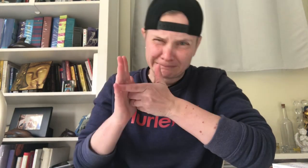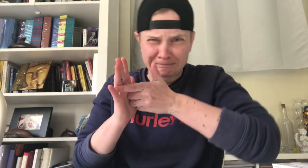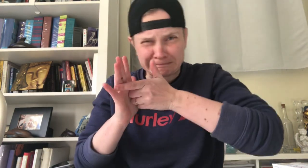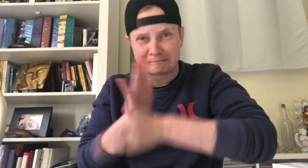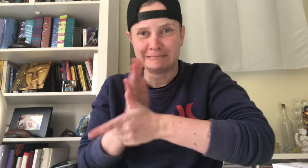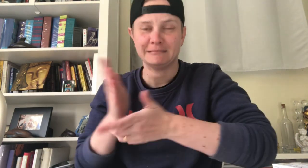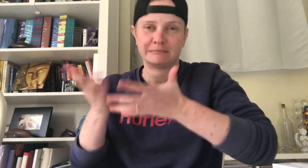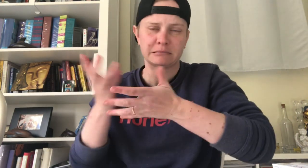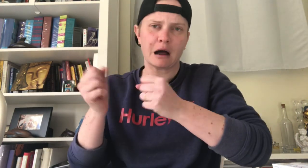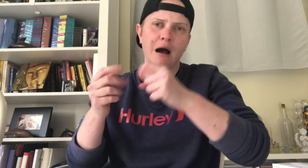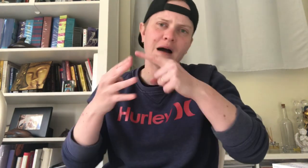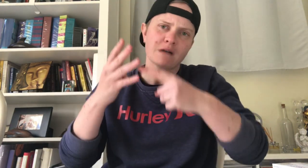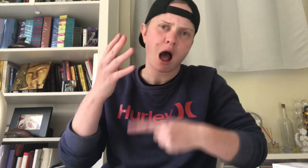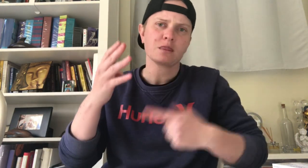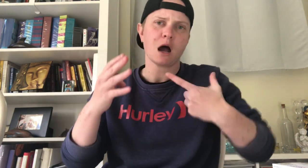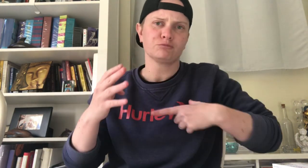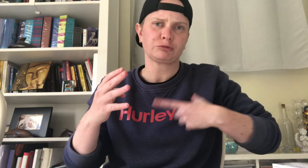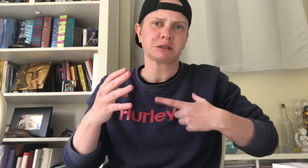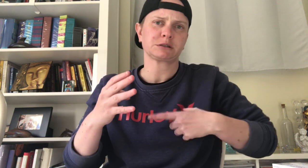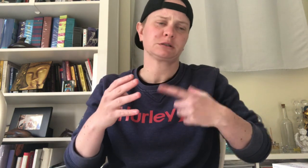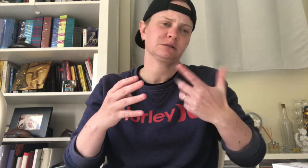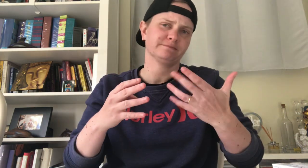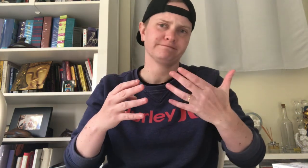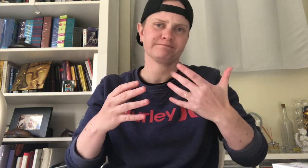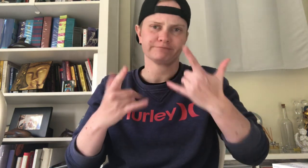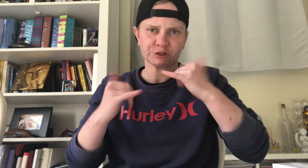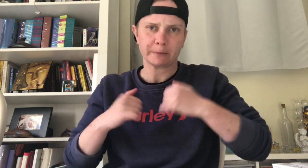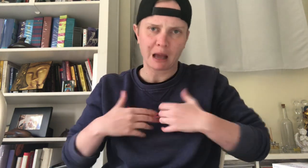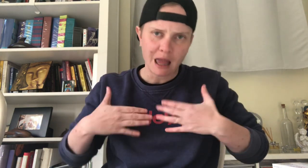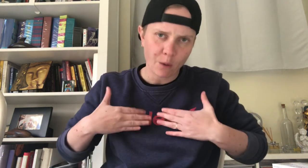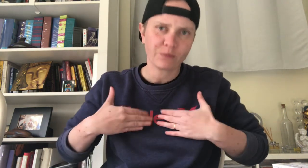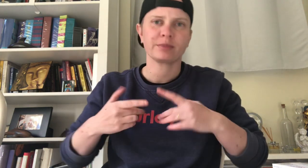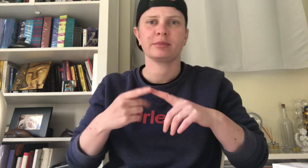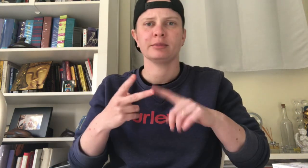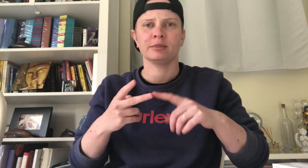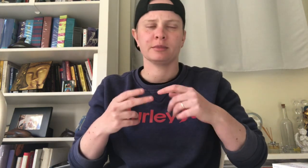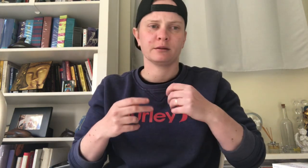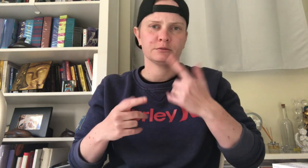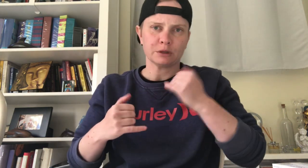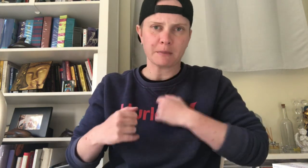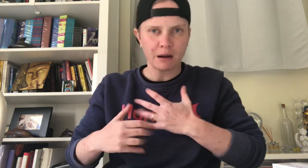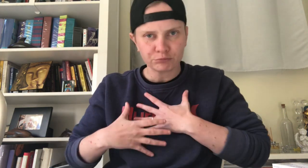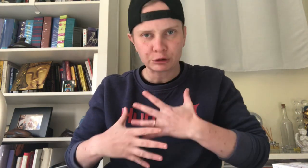for my other health reasons to ensure that my health is in good shape, my breath